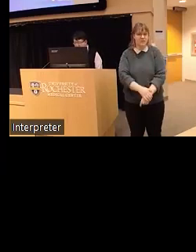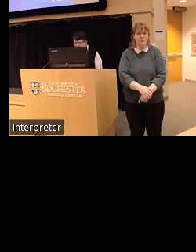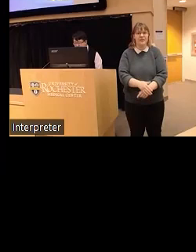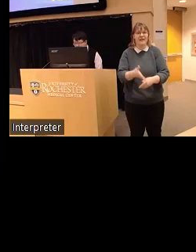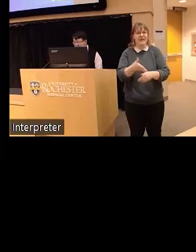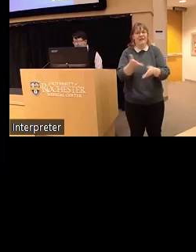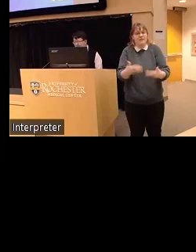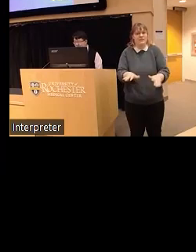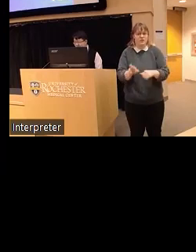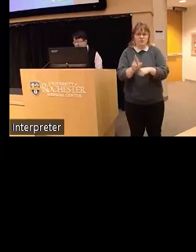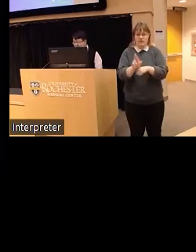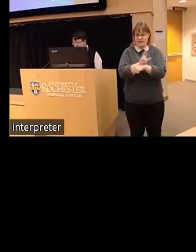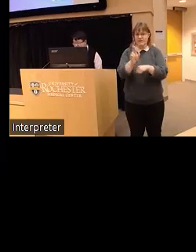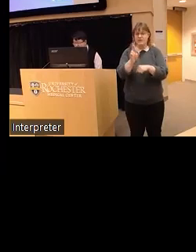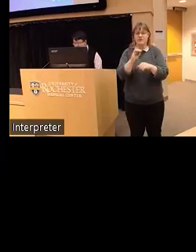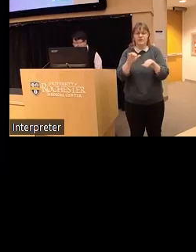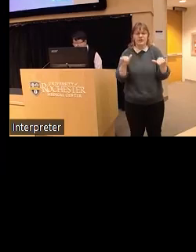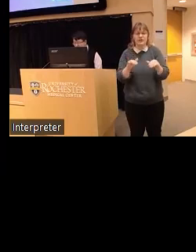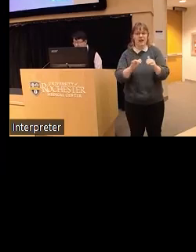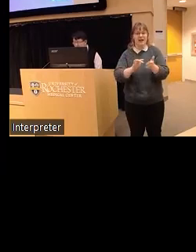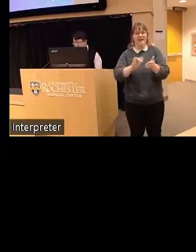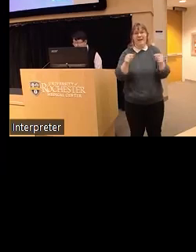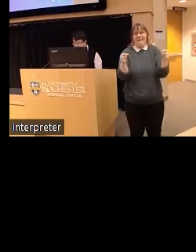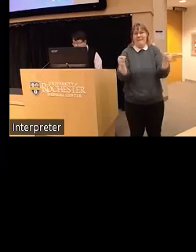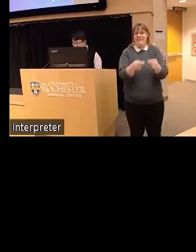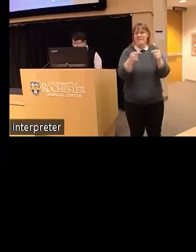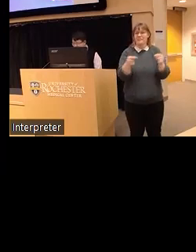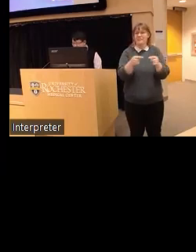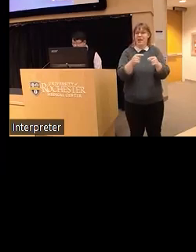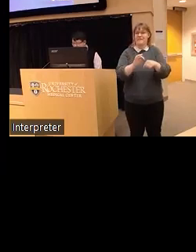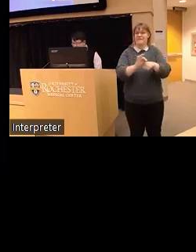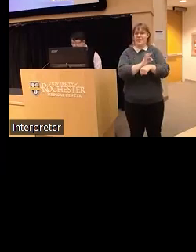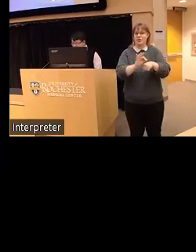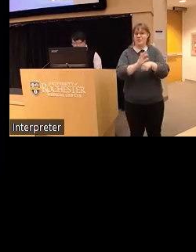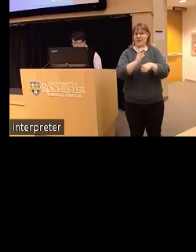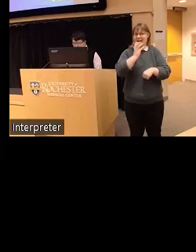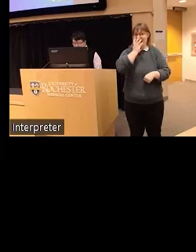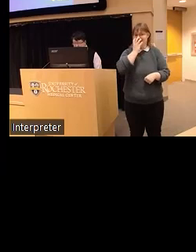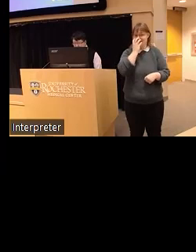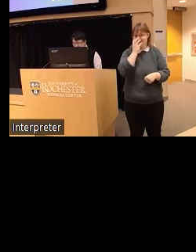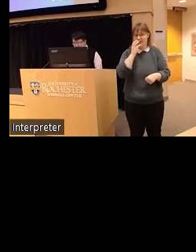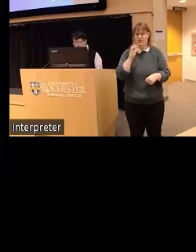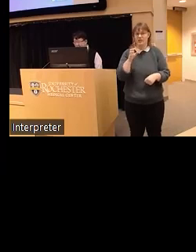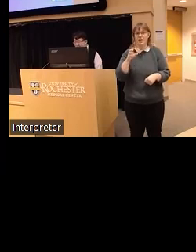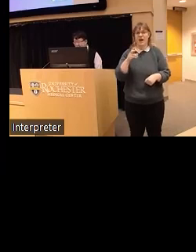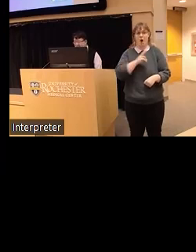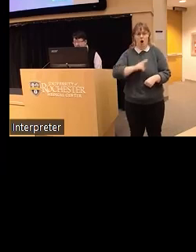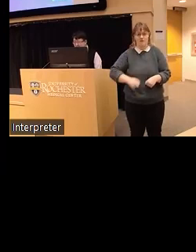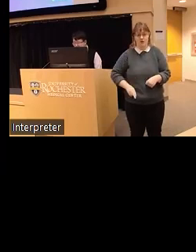went on to do pain Fellowship in anesthesiology at Harvard and eventually joined the anesthesiology